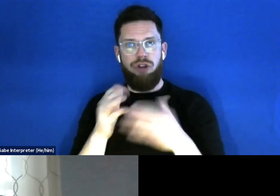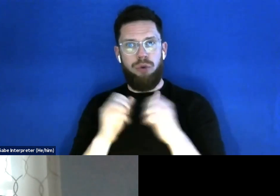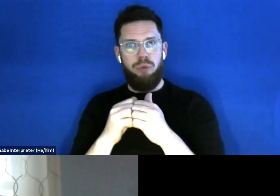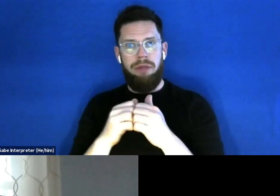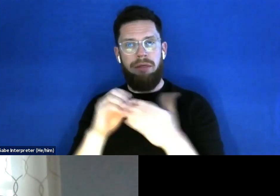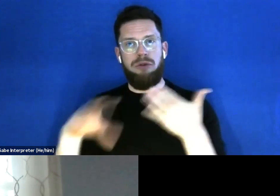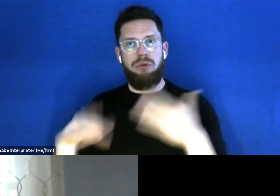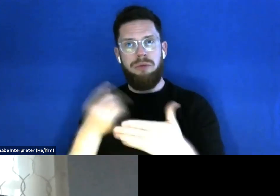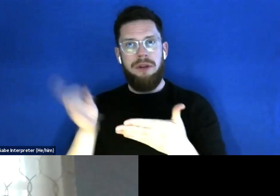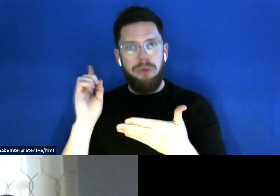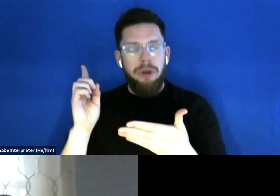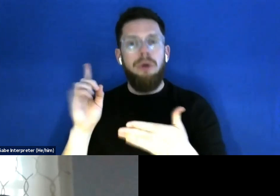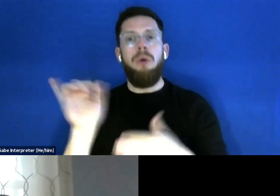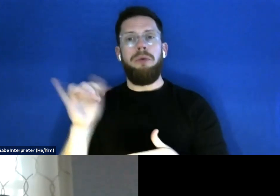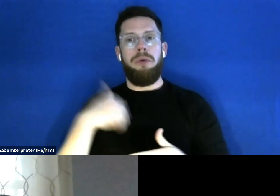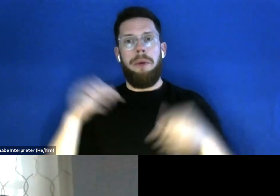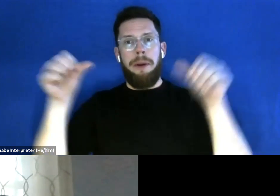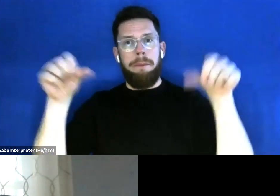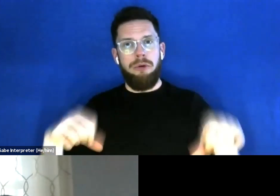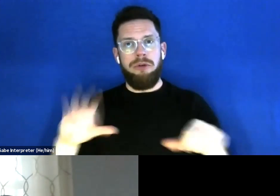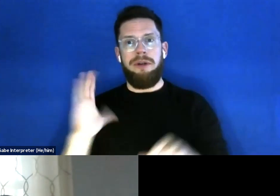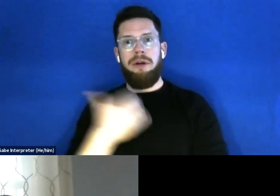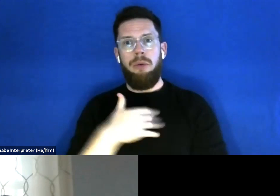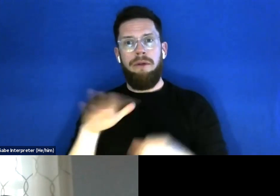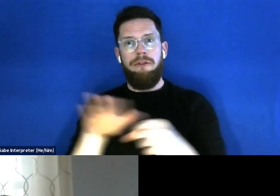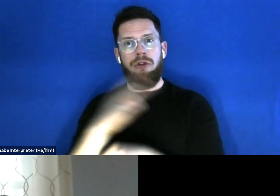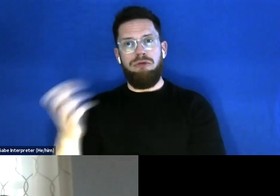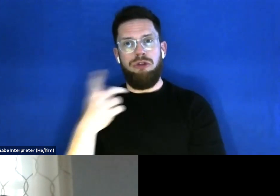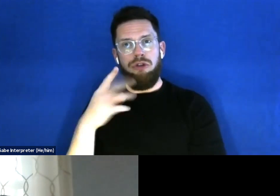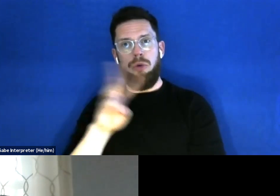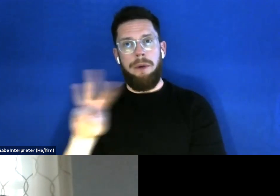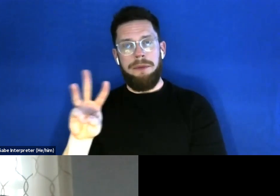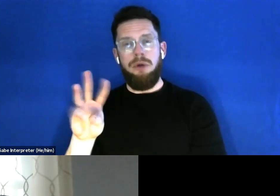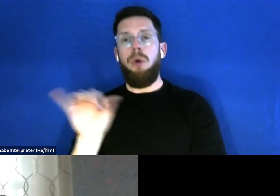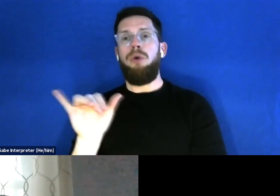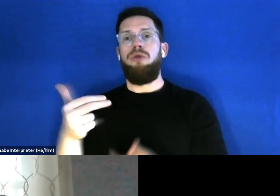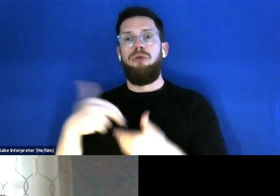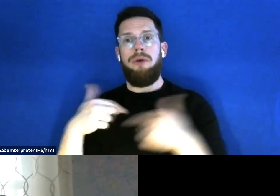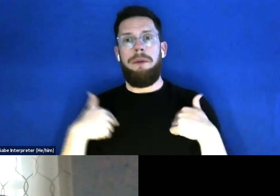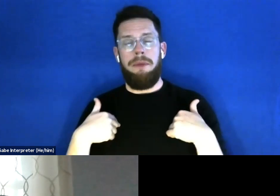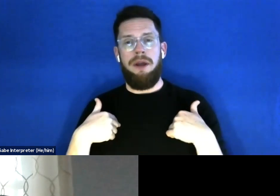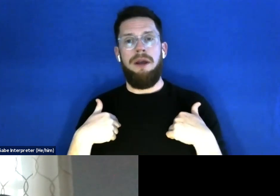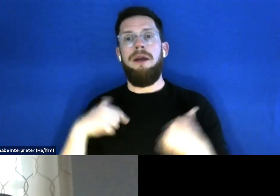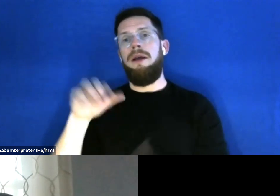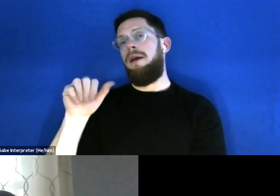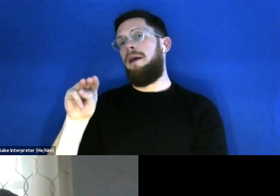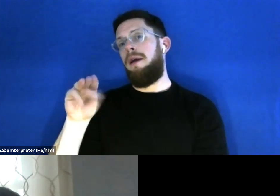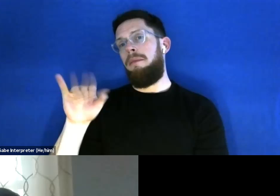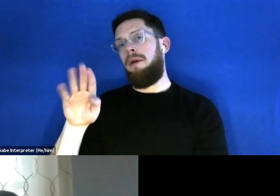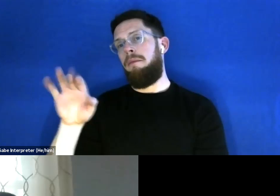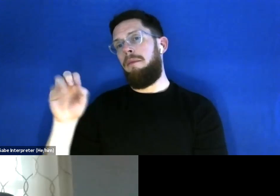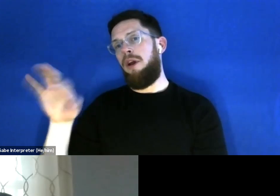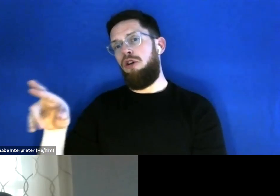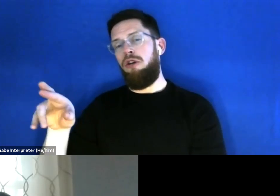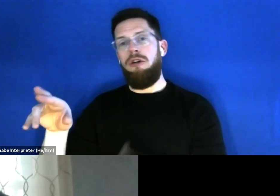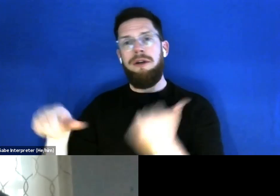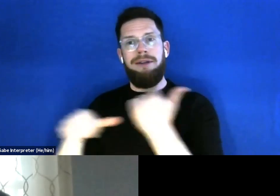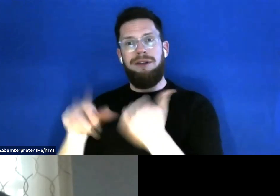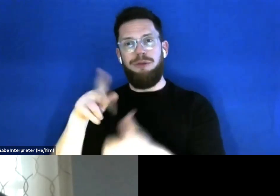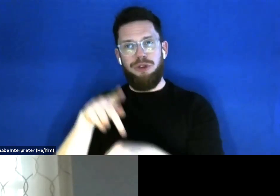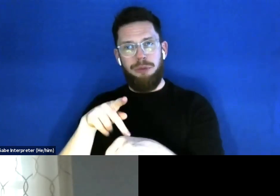Ethan Dolleman: And also posted on our full return website joining me as well just I should mention is any better, who is our assistant principal she's here with her eight months son.